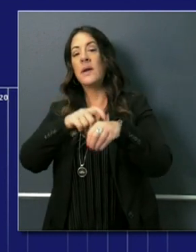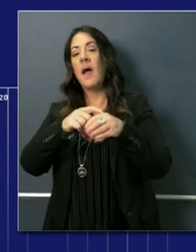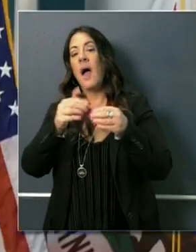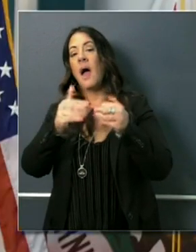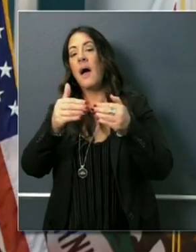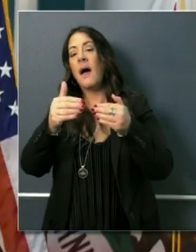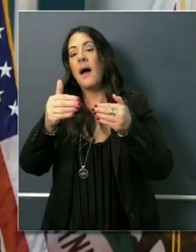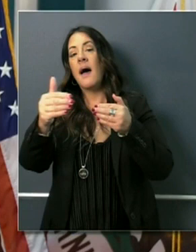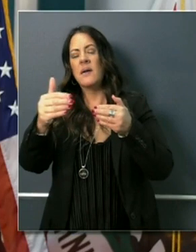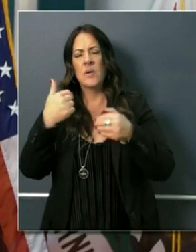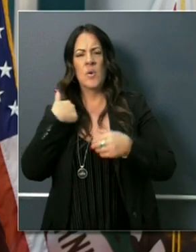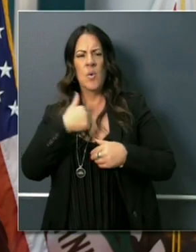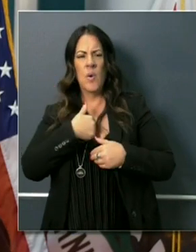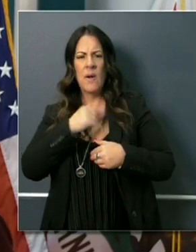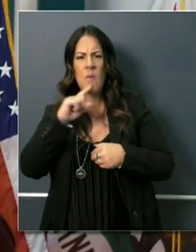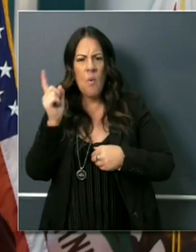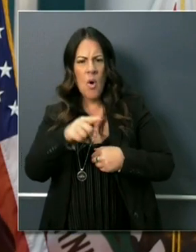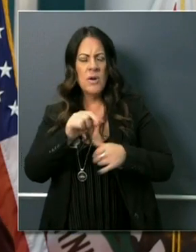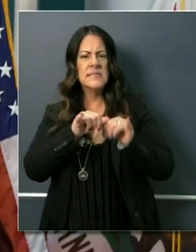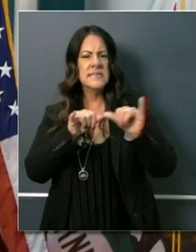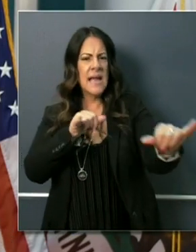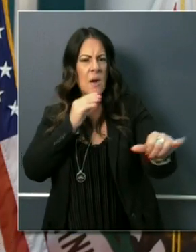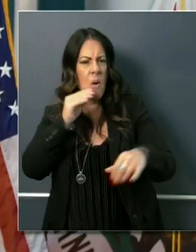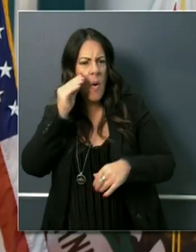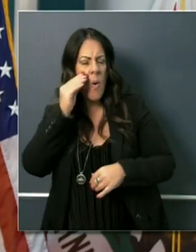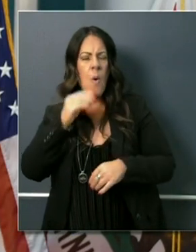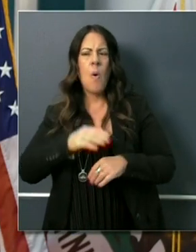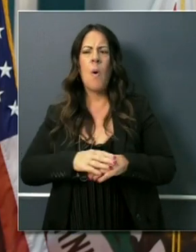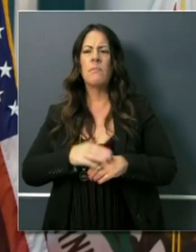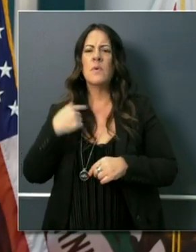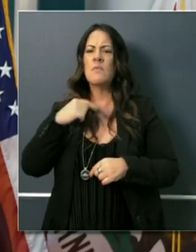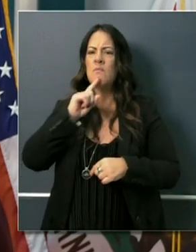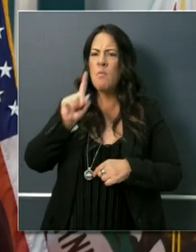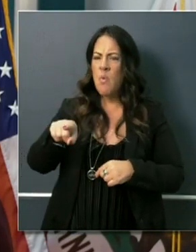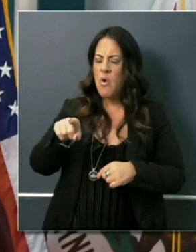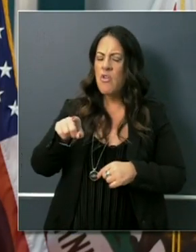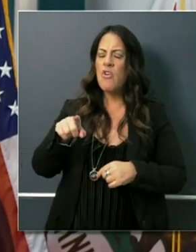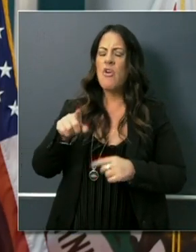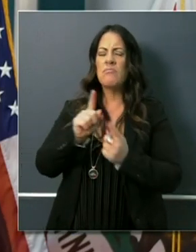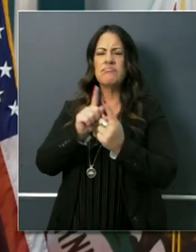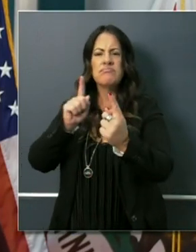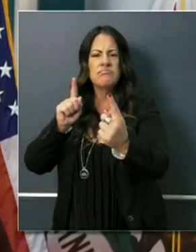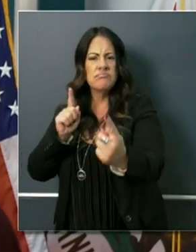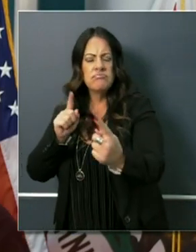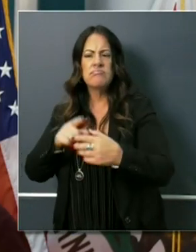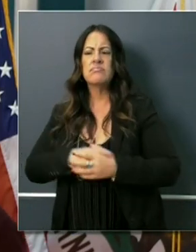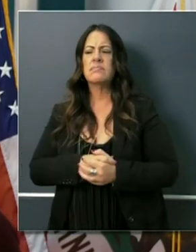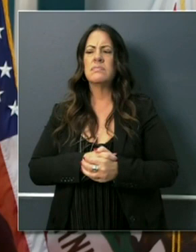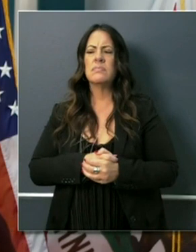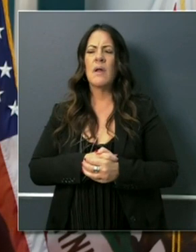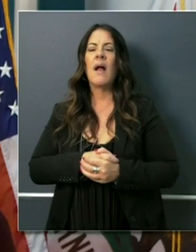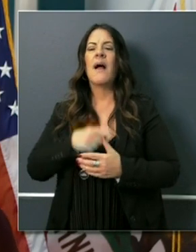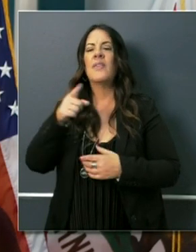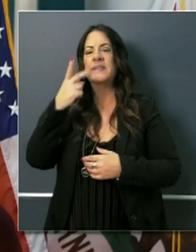COURSE OF WEEKS, HERE, STARTING AT THE BEGINNING OF MARCH AND LOOKING AT HOW IT COMPARES TO THE END OF FEBRUARY, WE SEE THAT IT WAS ABOUT THE SAME. OVERTIME, AND AS WE IMPLEMENTED